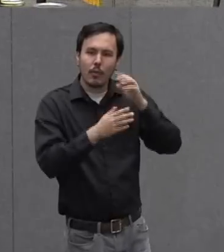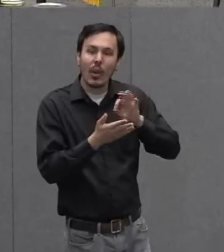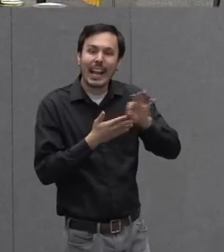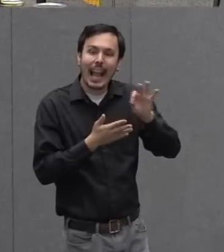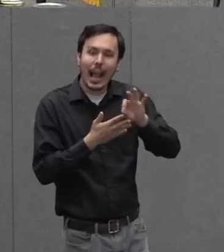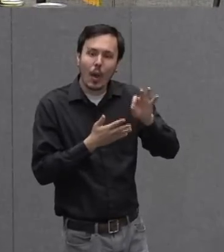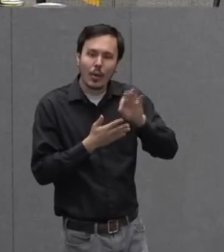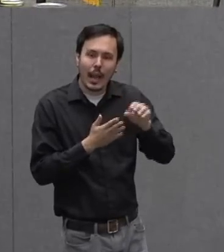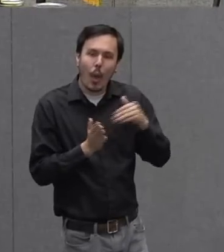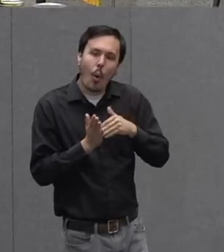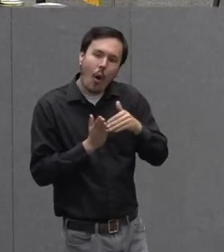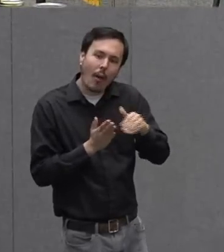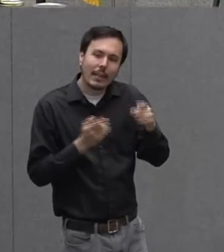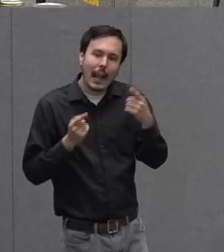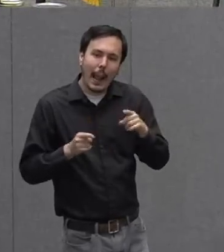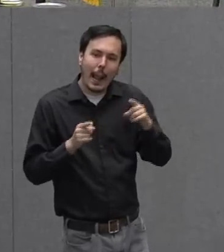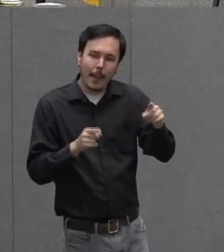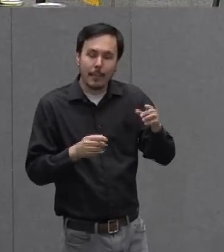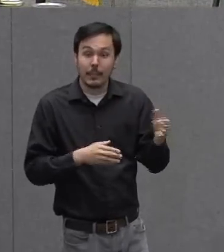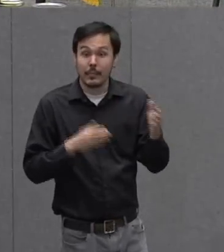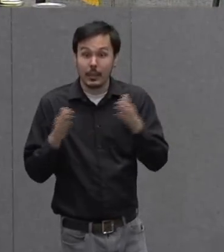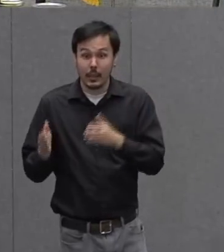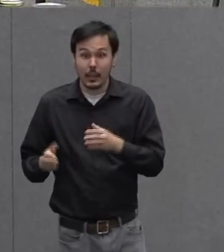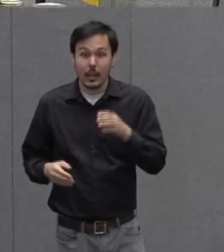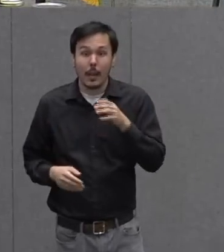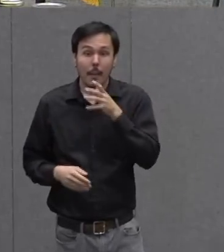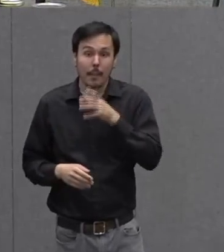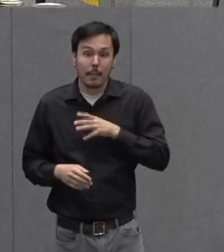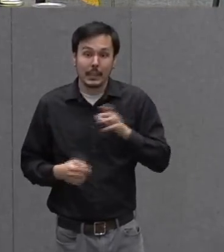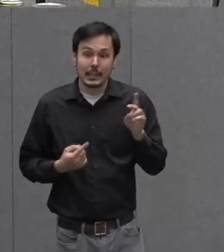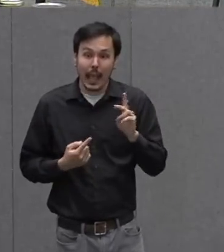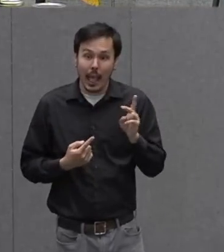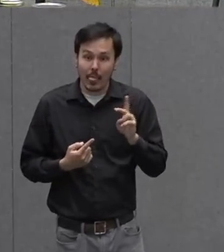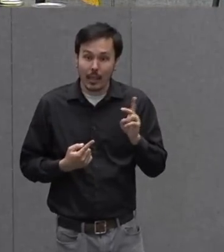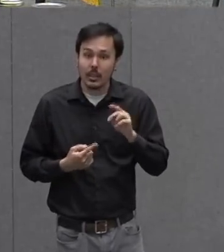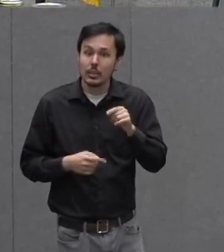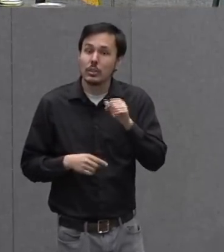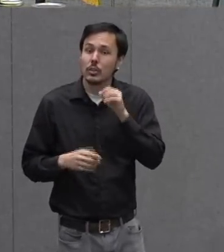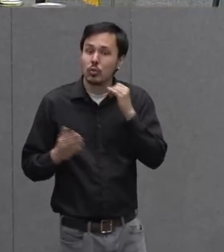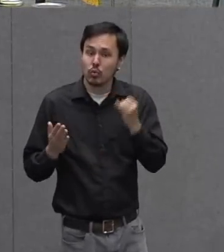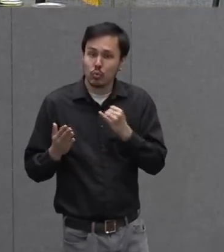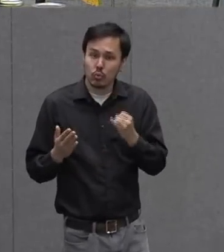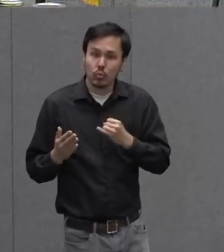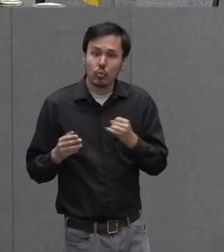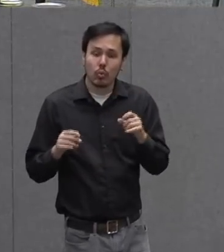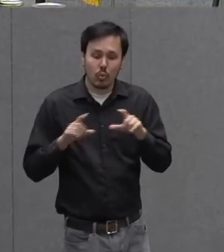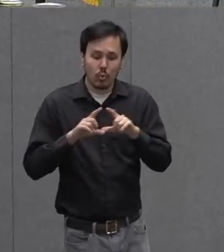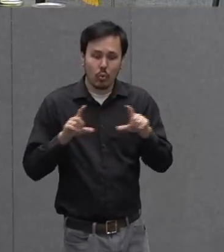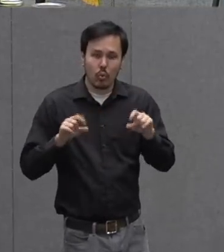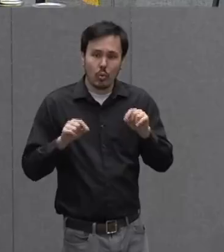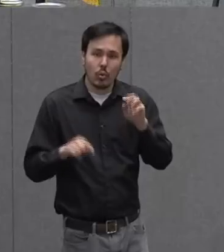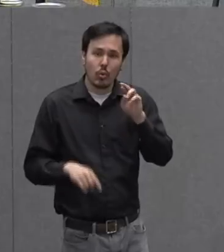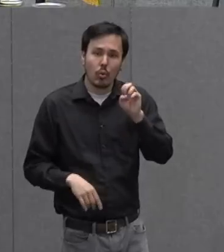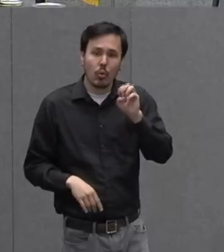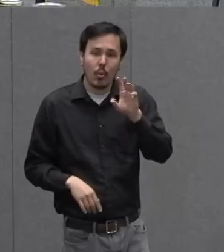And look at the one that Miss Kathy made. She drew rectangles to show how many of something